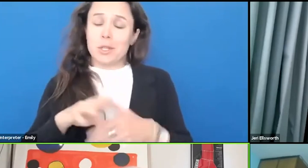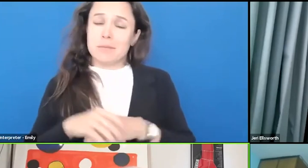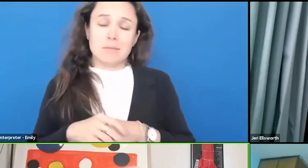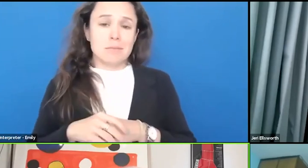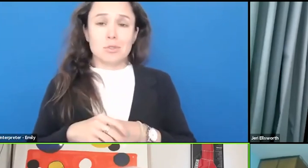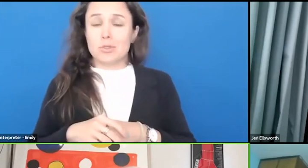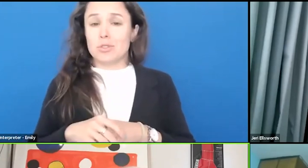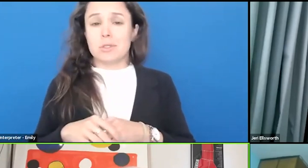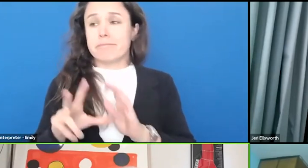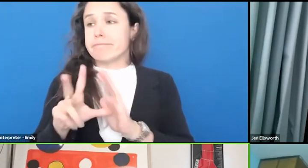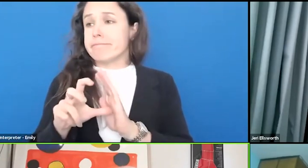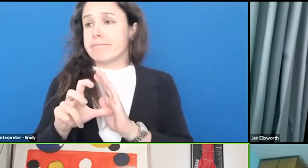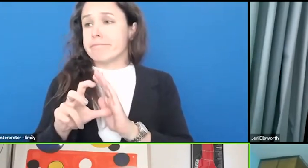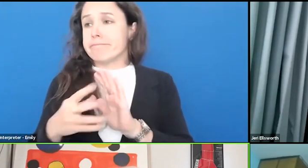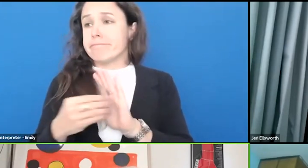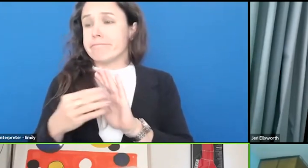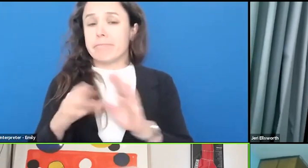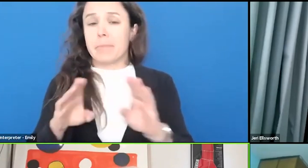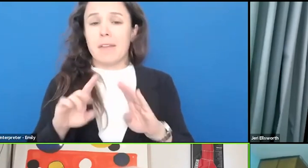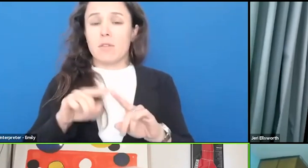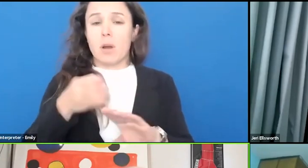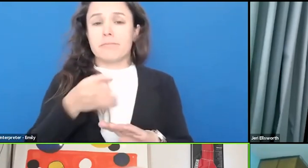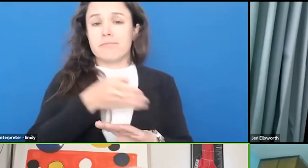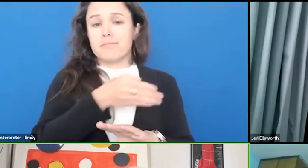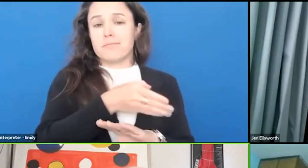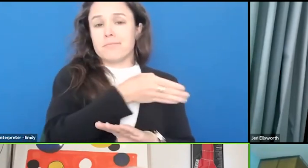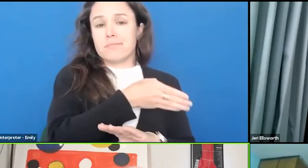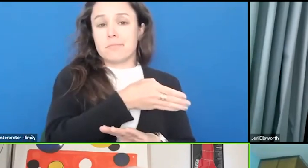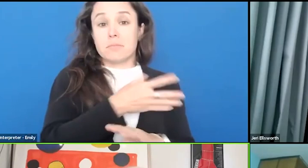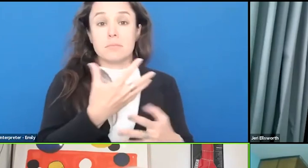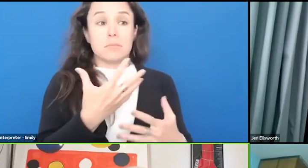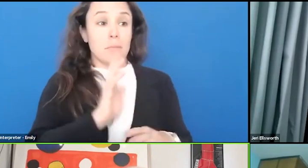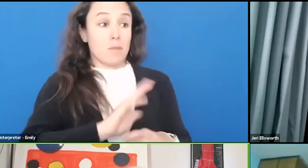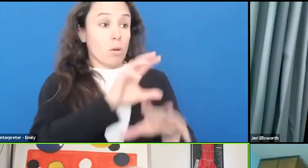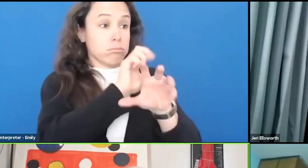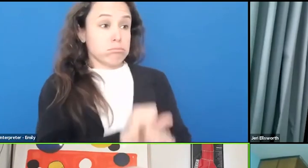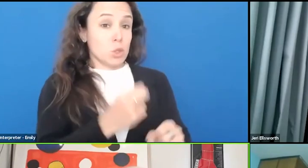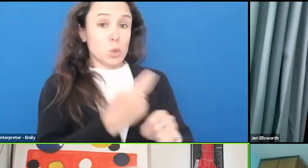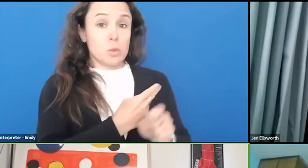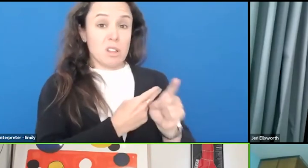the older devices, or methodologies that they were accustomed to do. You know people get old,